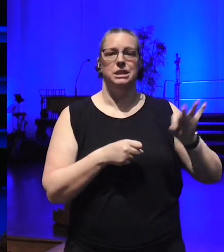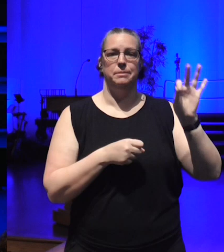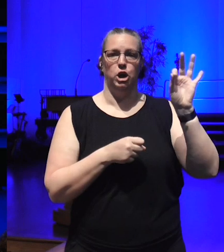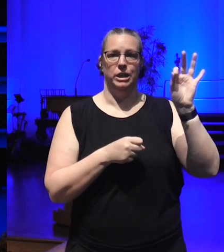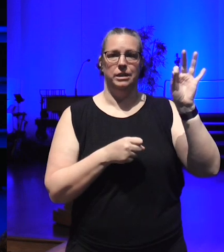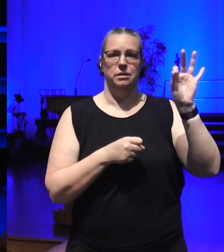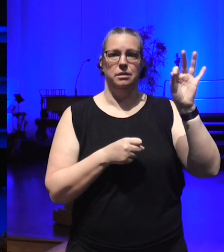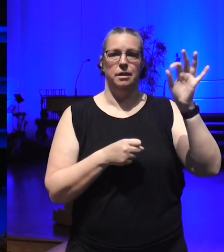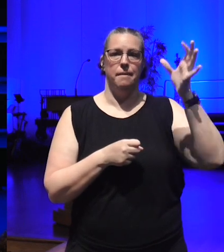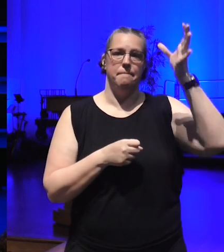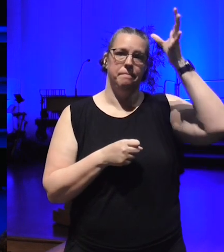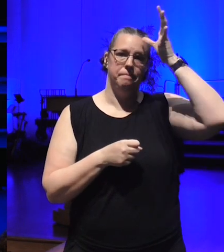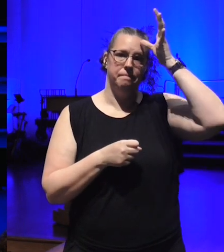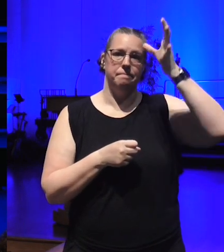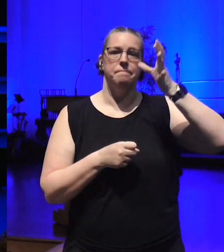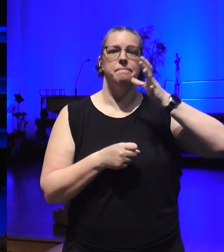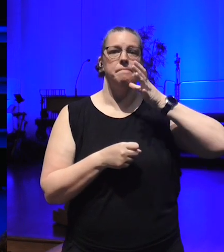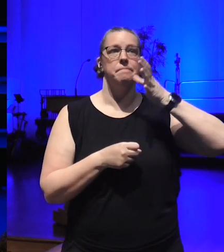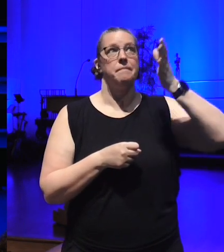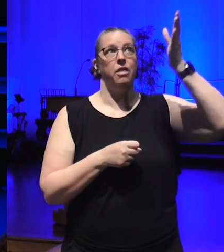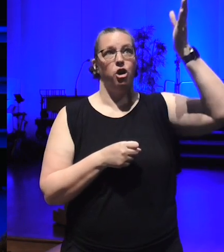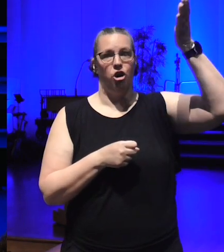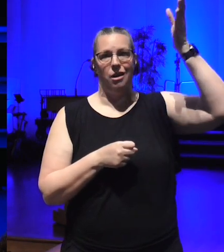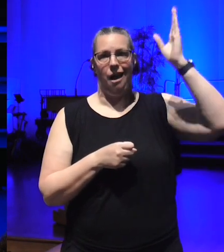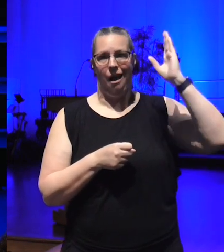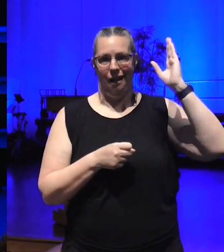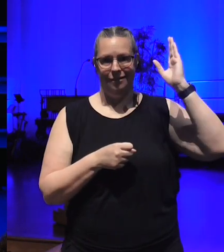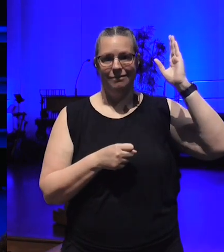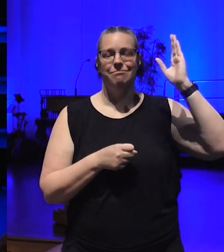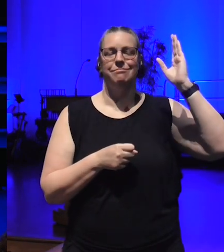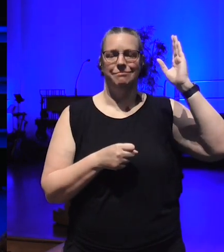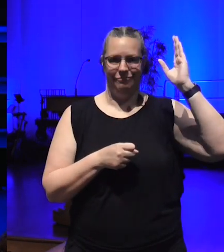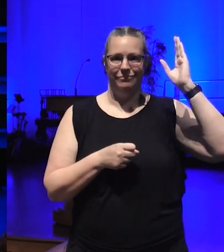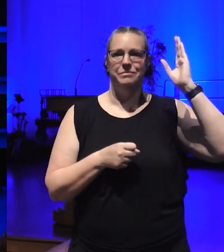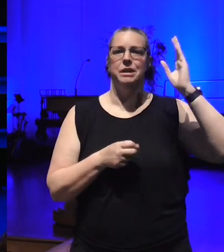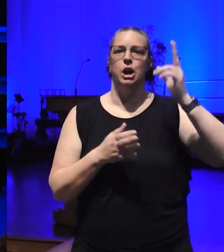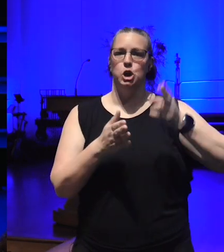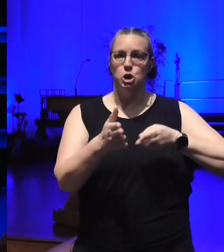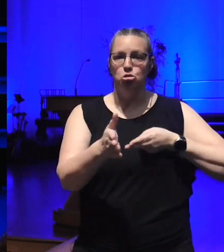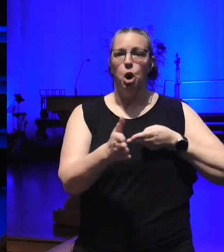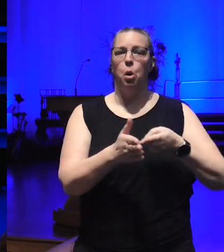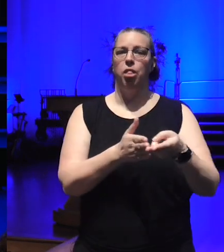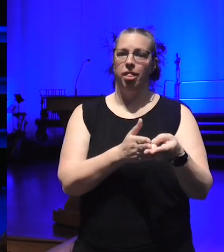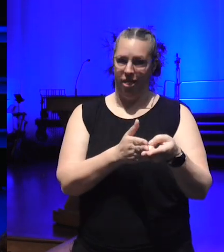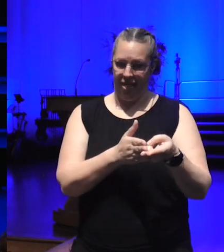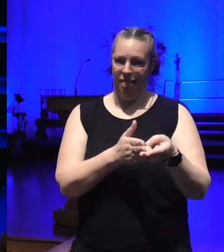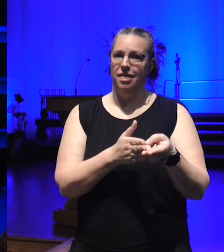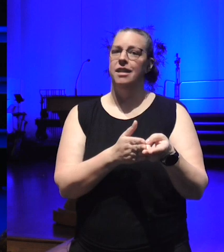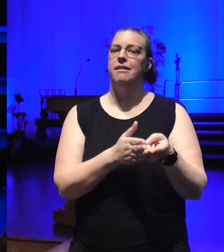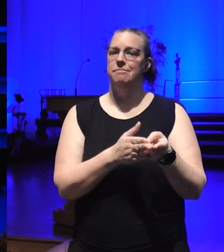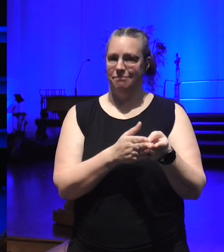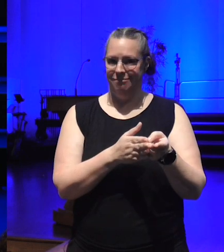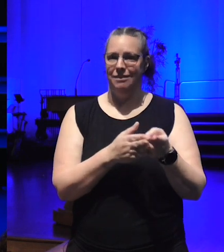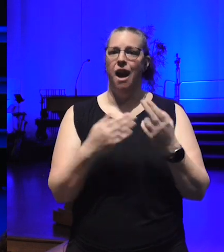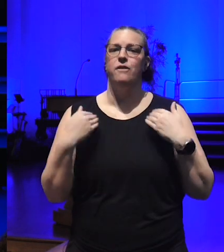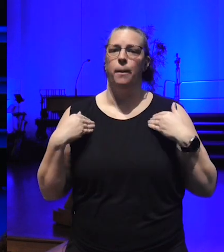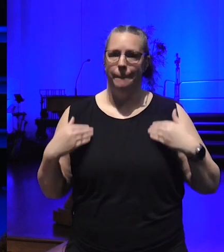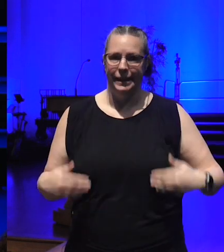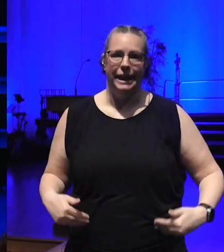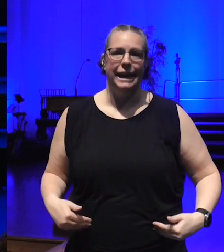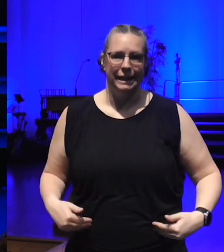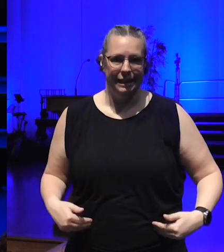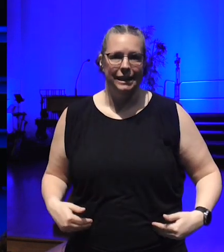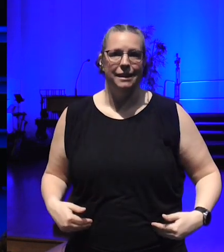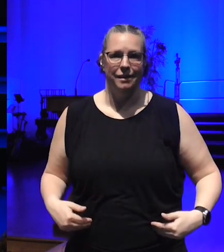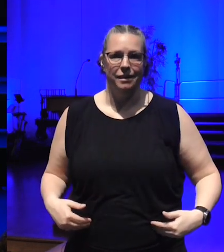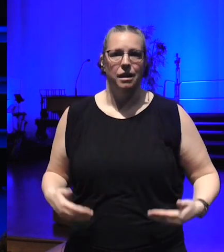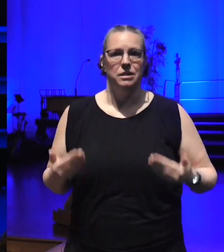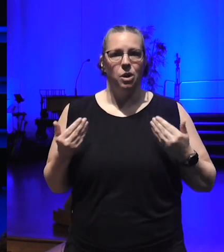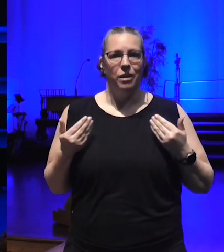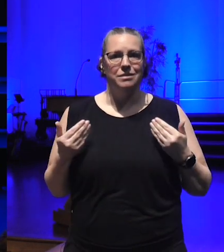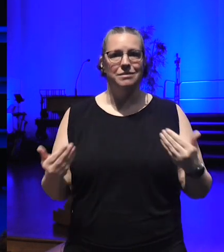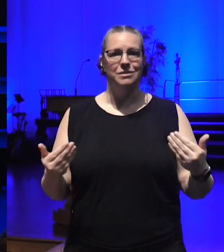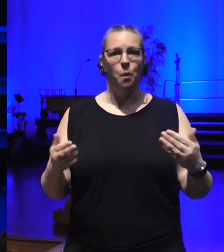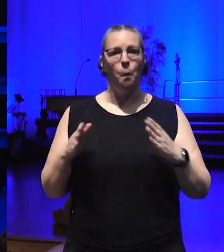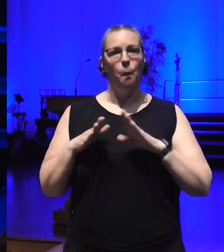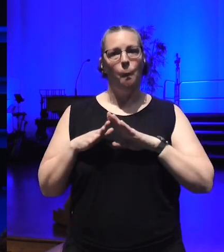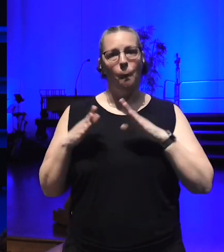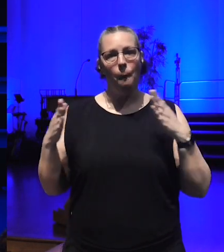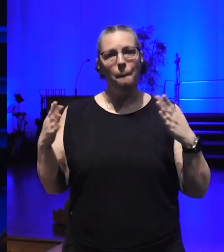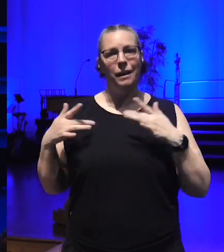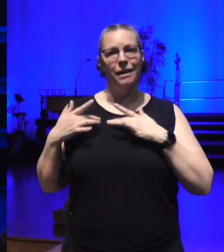with Mother Father God with the very truth of our beingness let us open our heart creating